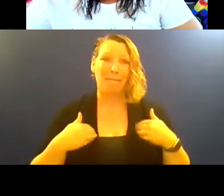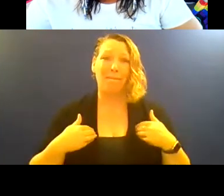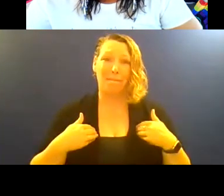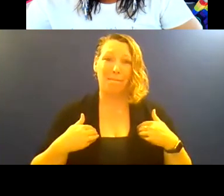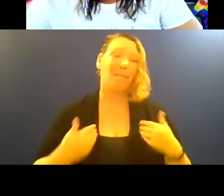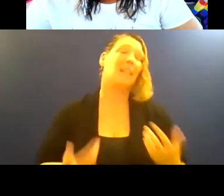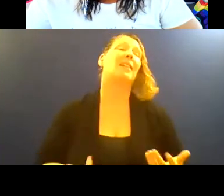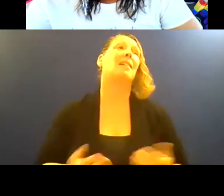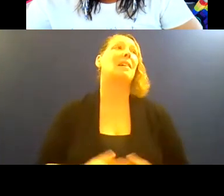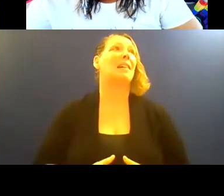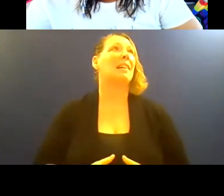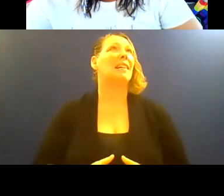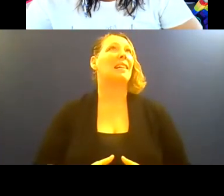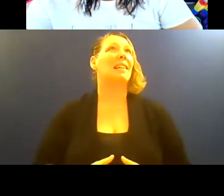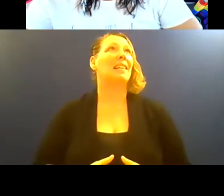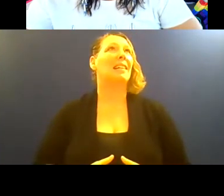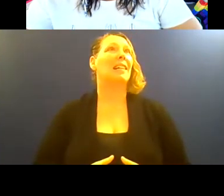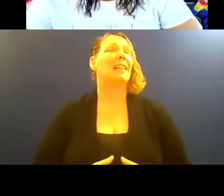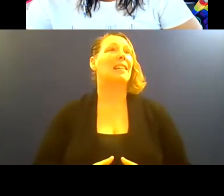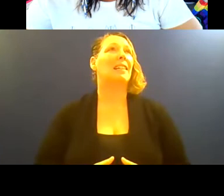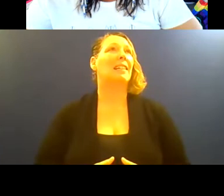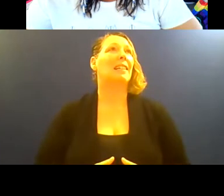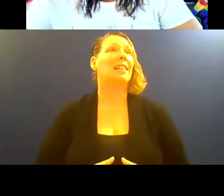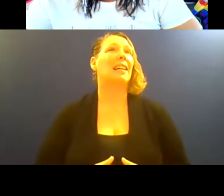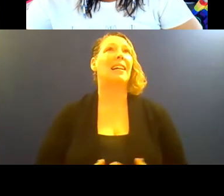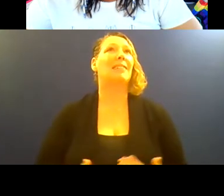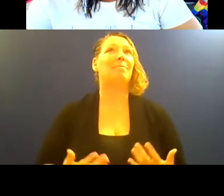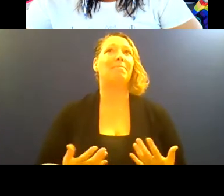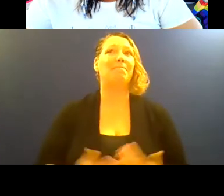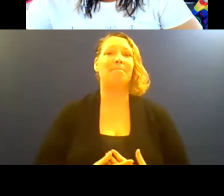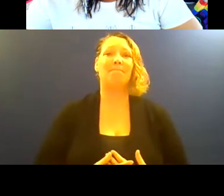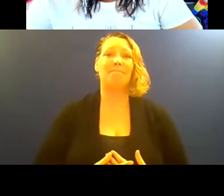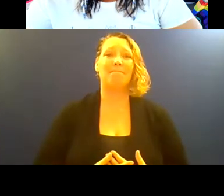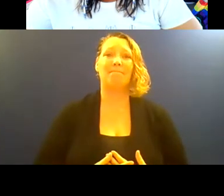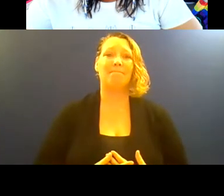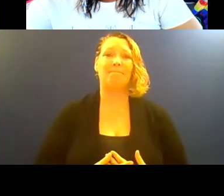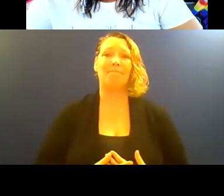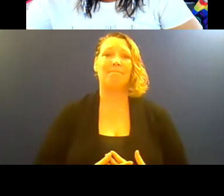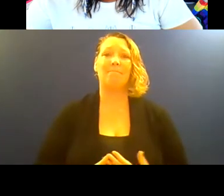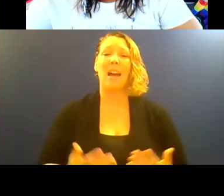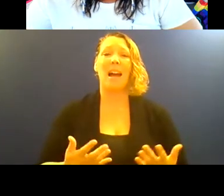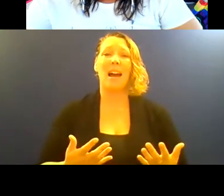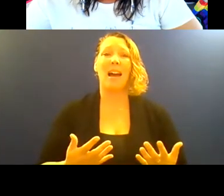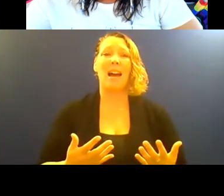It has